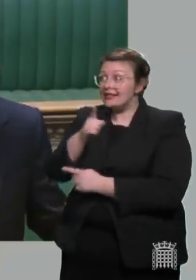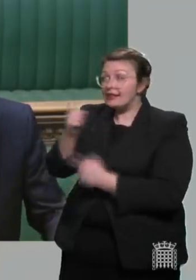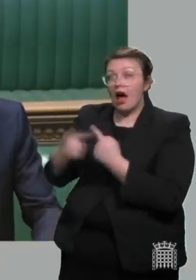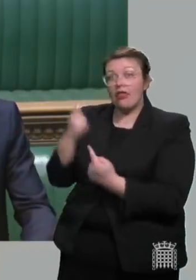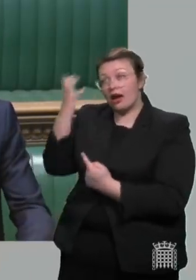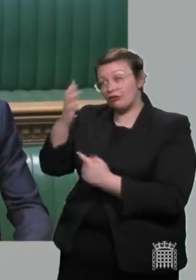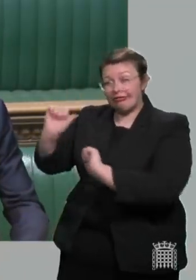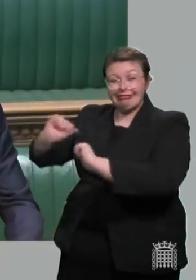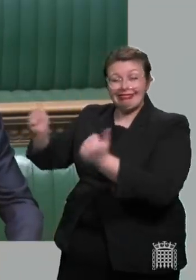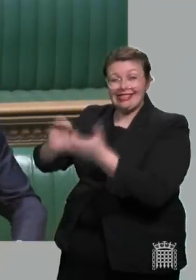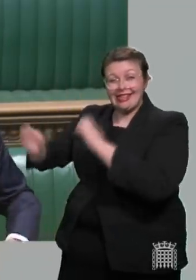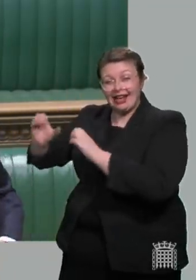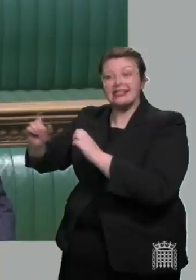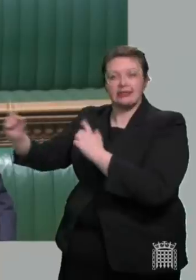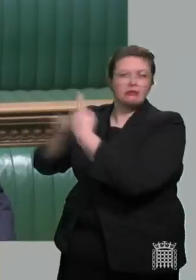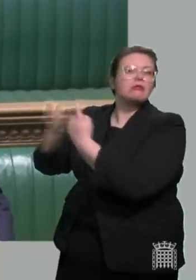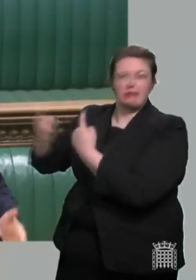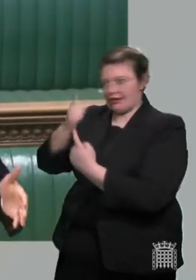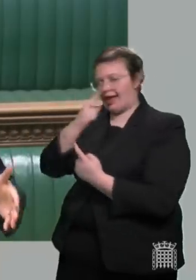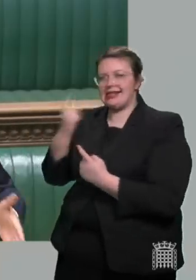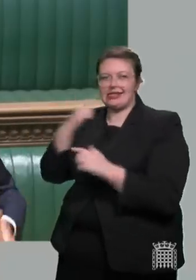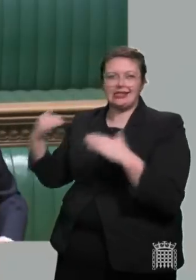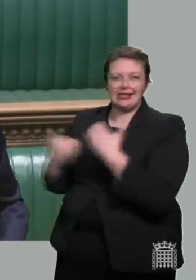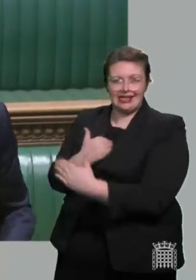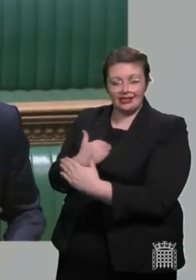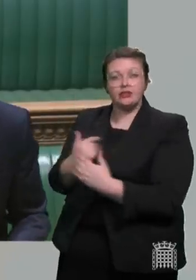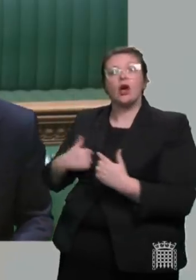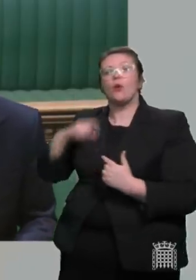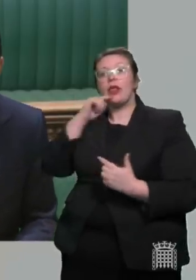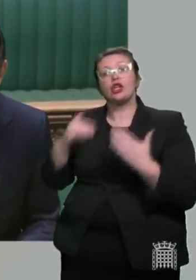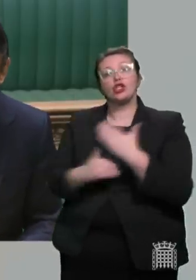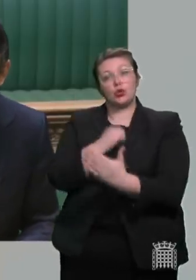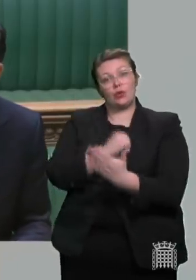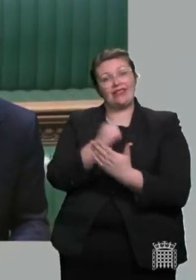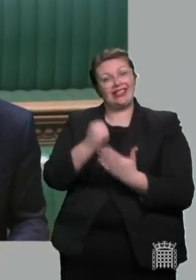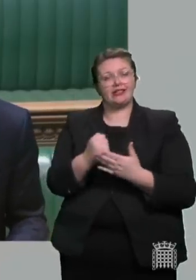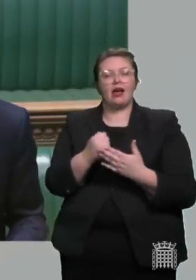unsponsored points-based visa to attract the best and most promising international talent